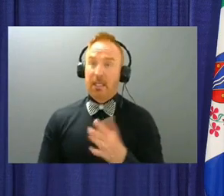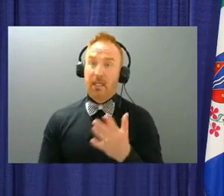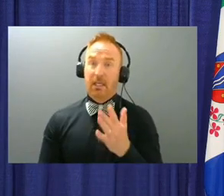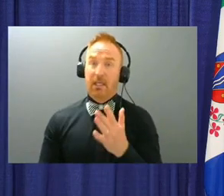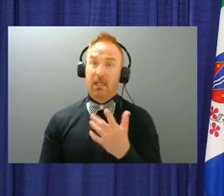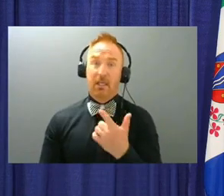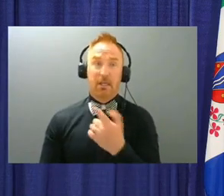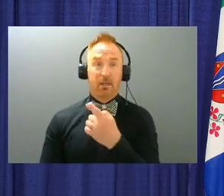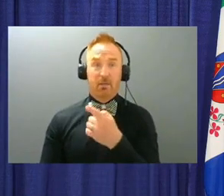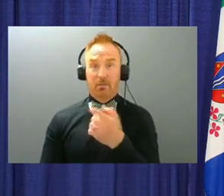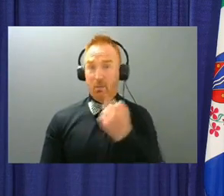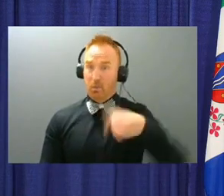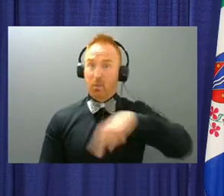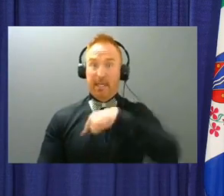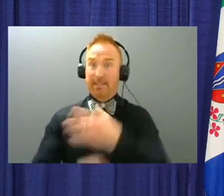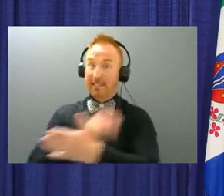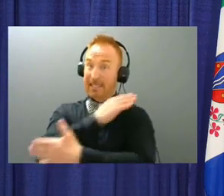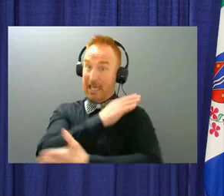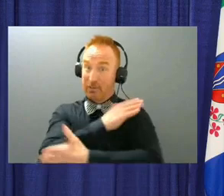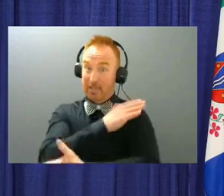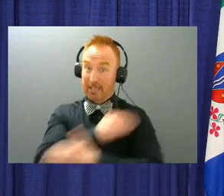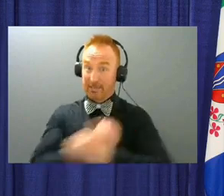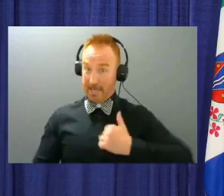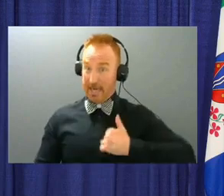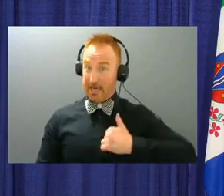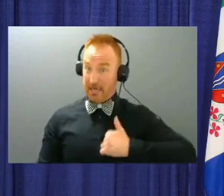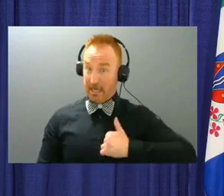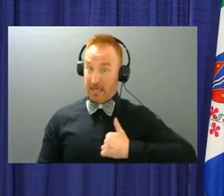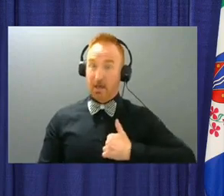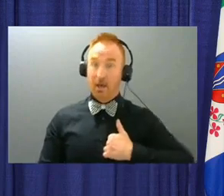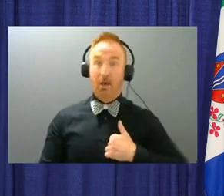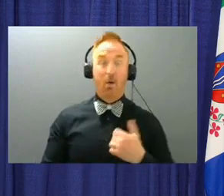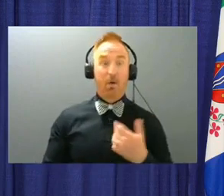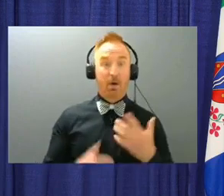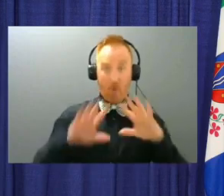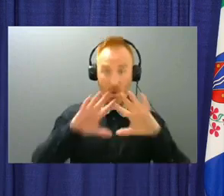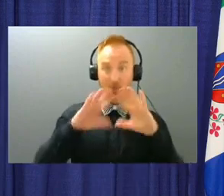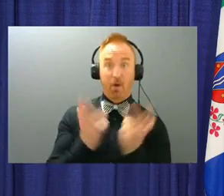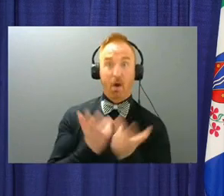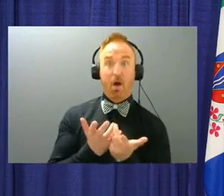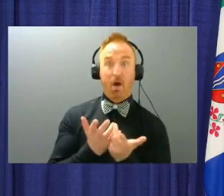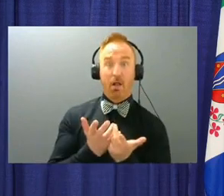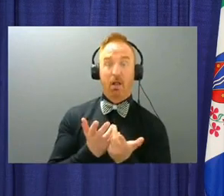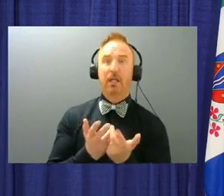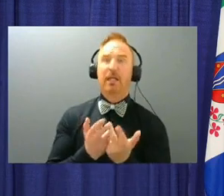think again we need to look at where we are as a country and where we are overall. For one thing, I think there is